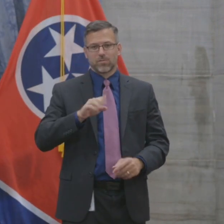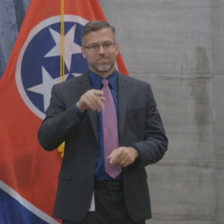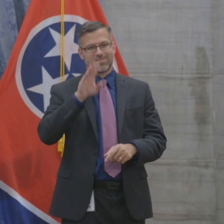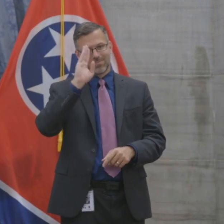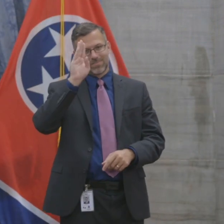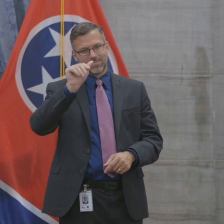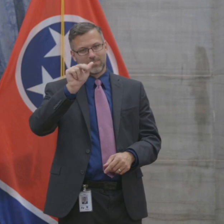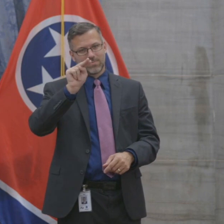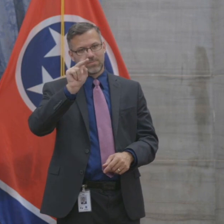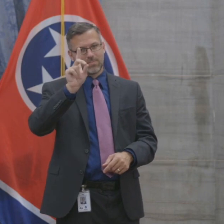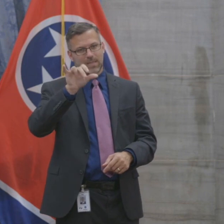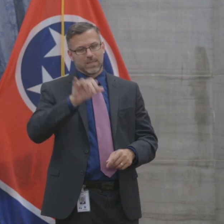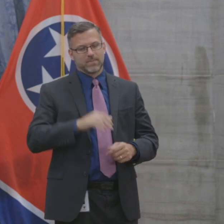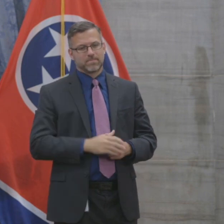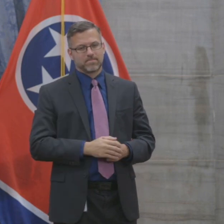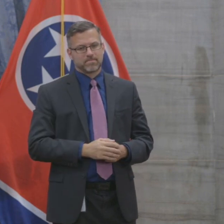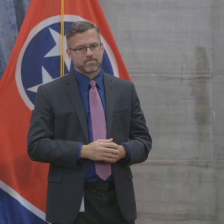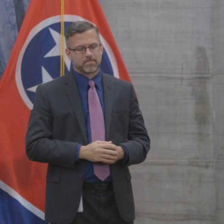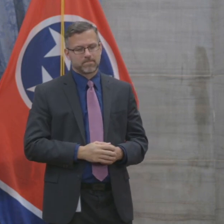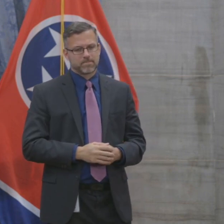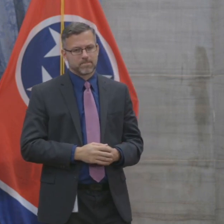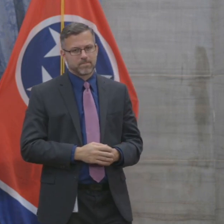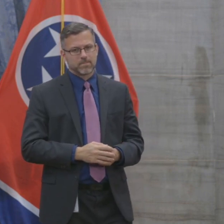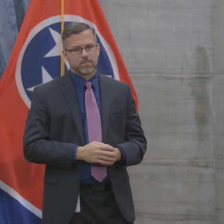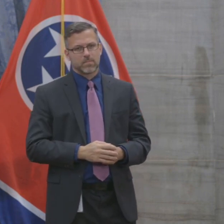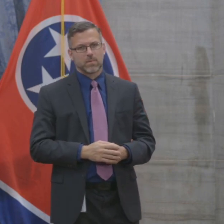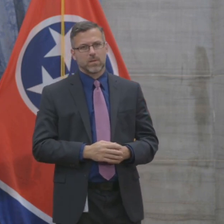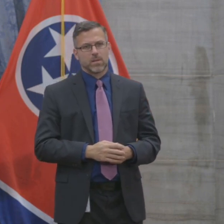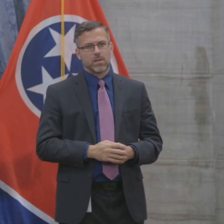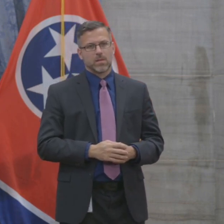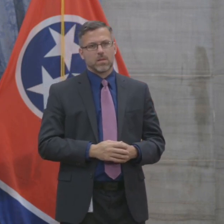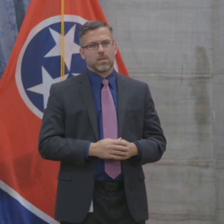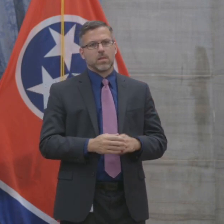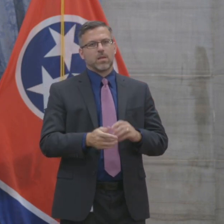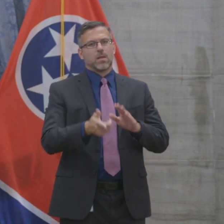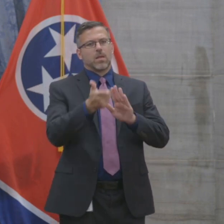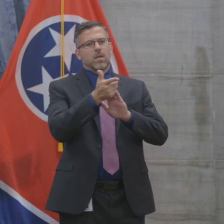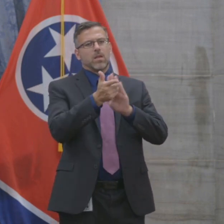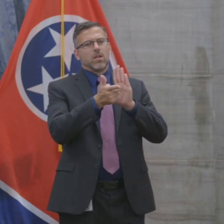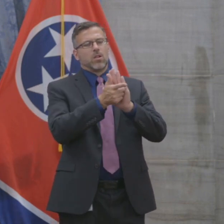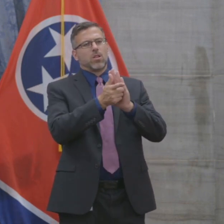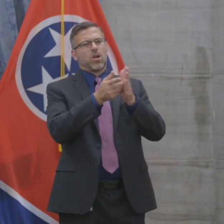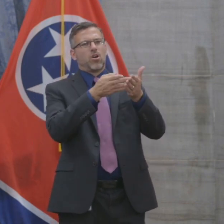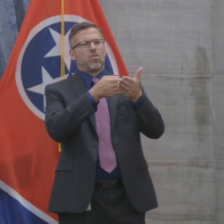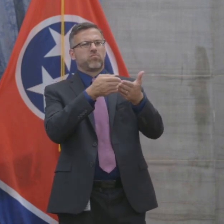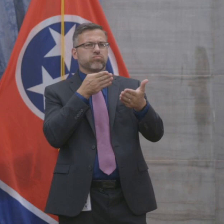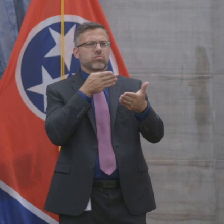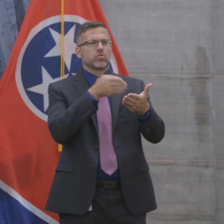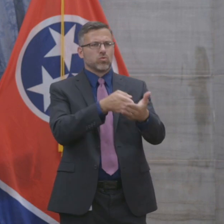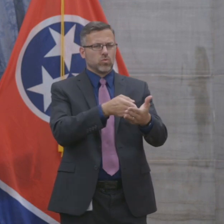indicators. We typically see hospitalizations go down a week or two after case rates and then deaths two to three weeks after